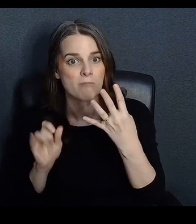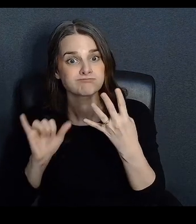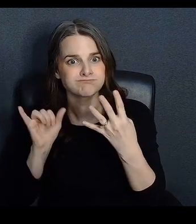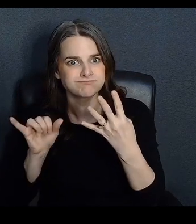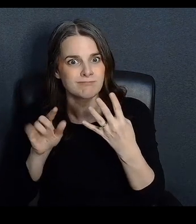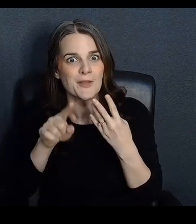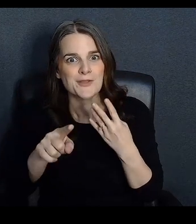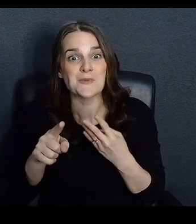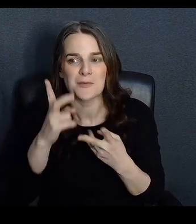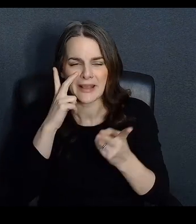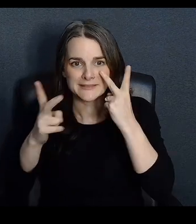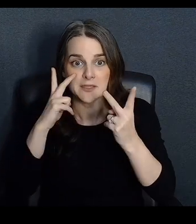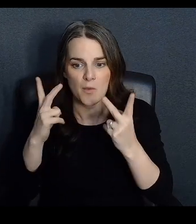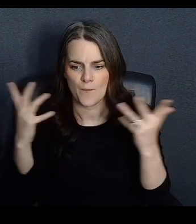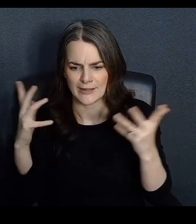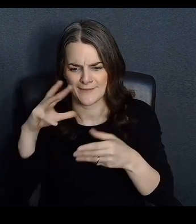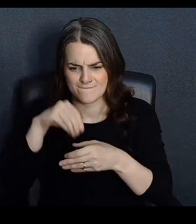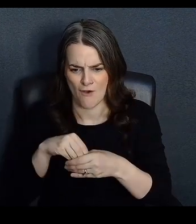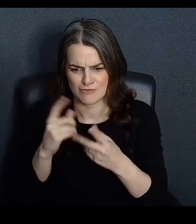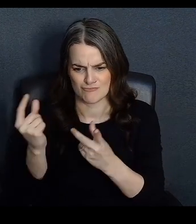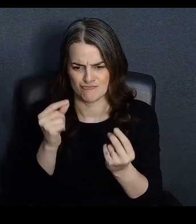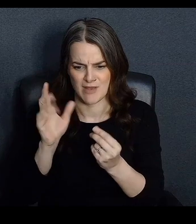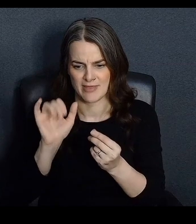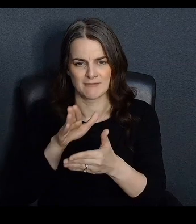that you can see the steps involved in completing that task.